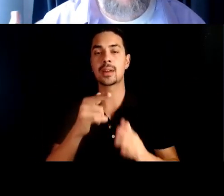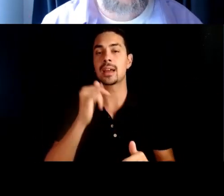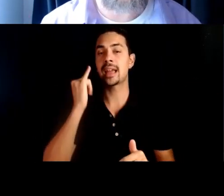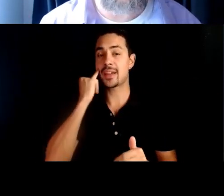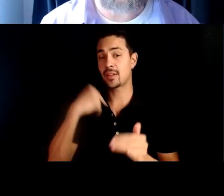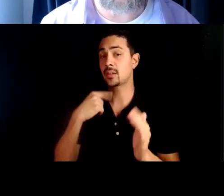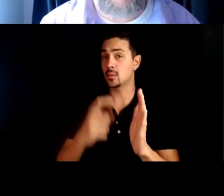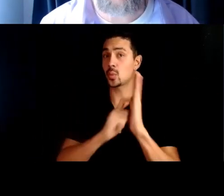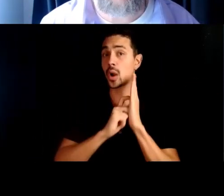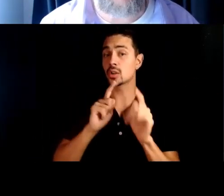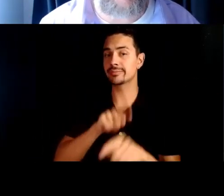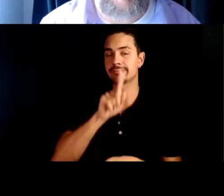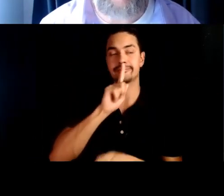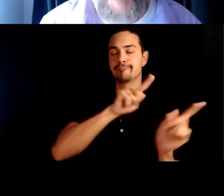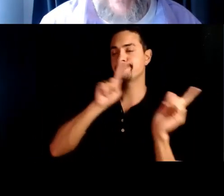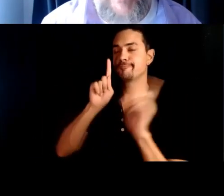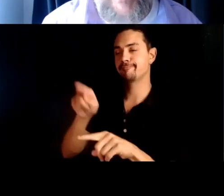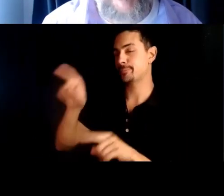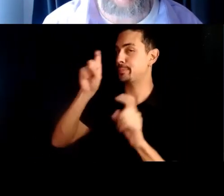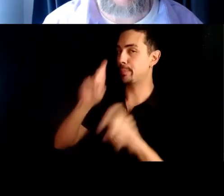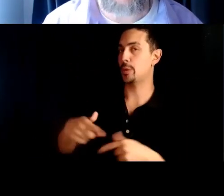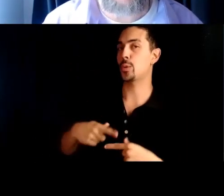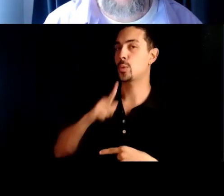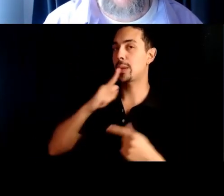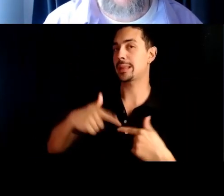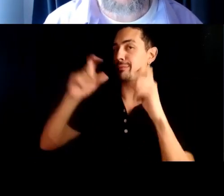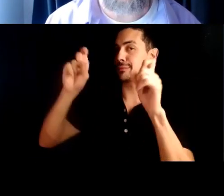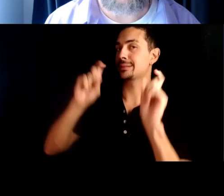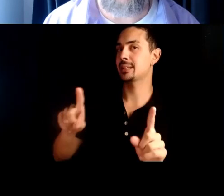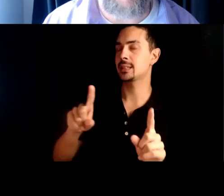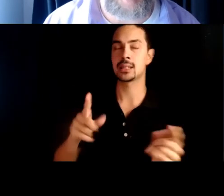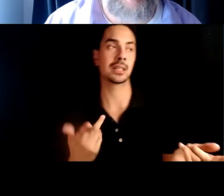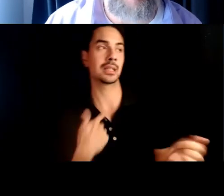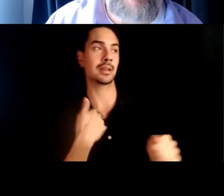that created a lot of kind of chaos and difficulty for that person.